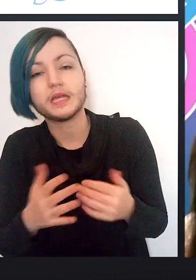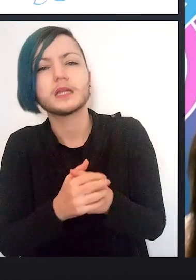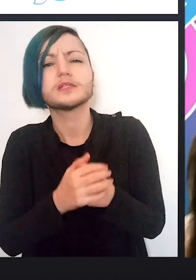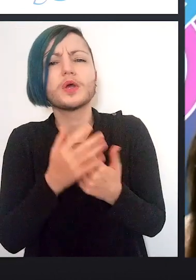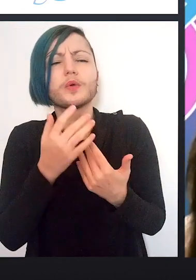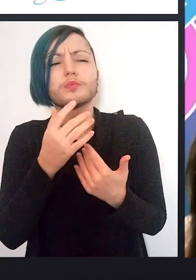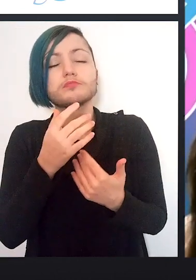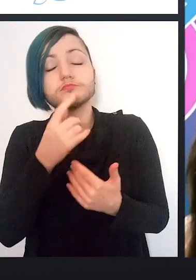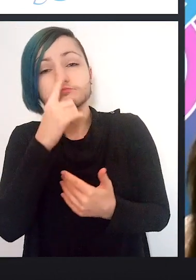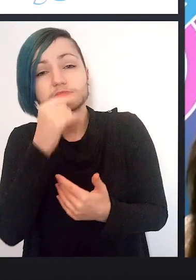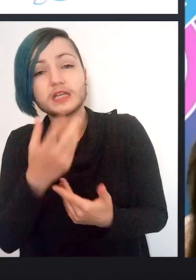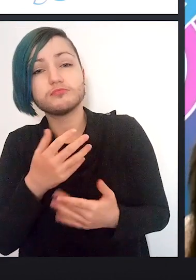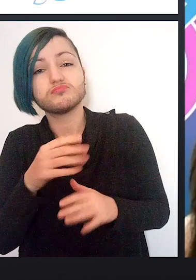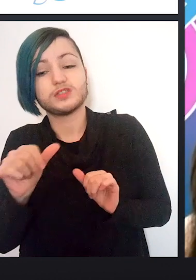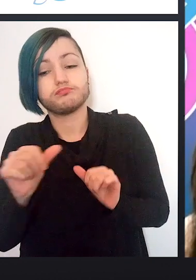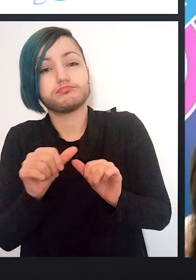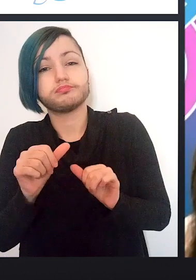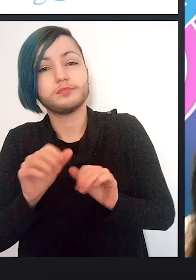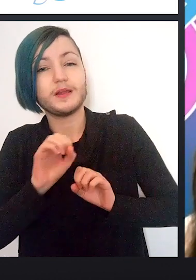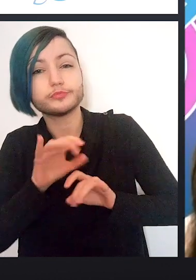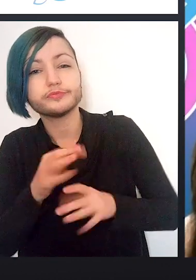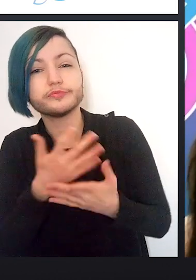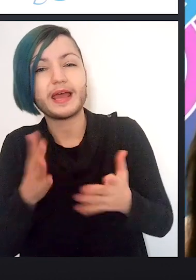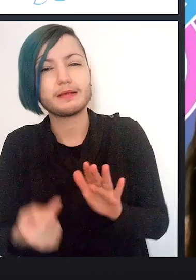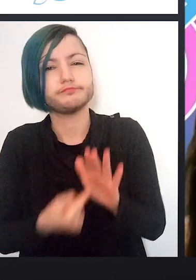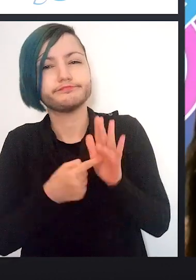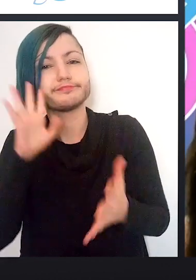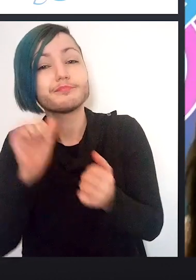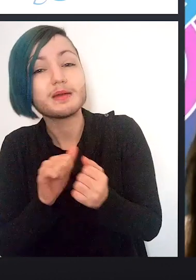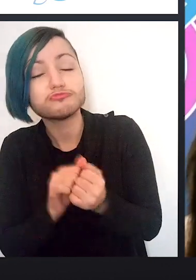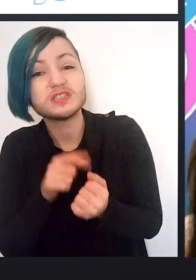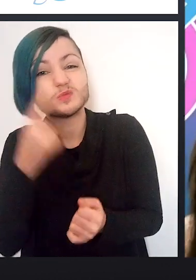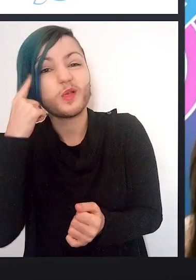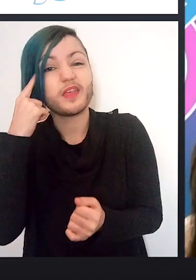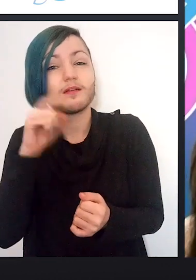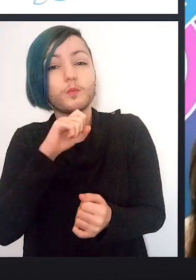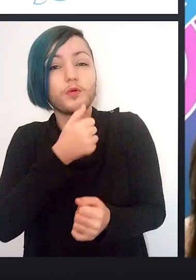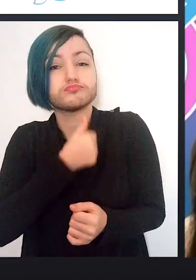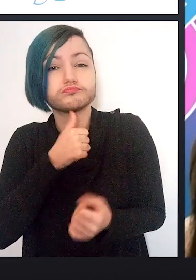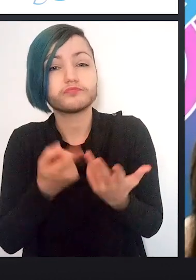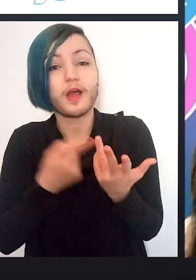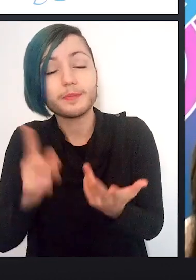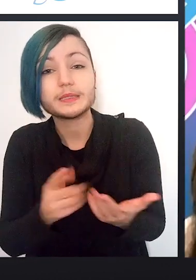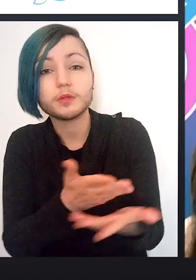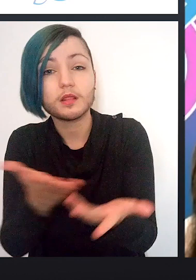Just very briefly I wanted share any pertinent memories that you think would be helpful for other people or that are